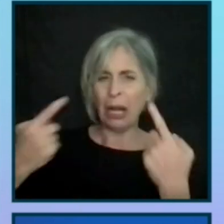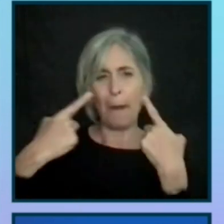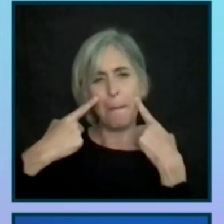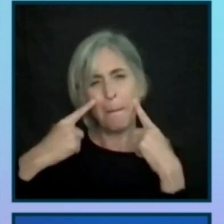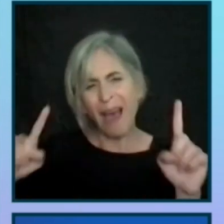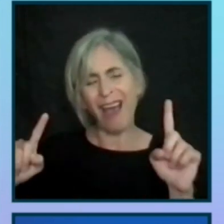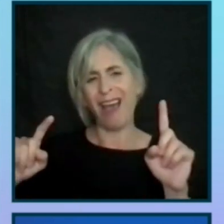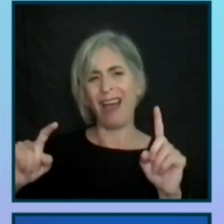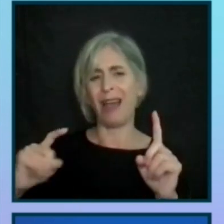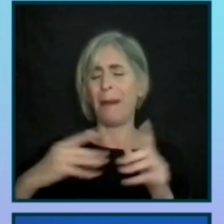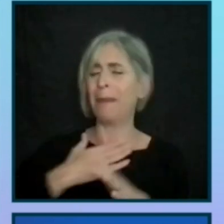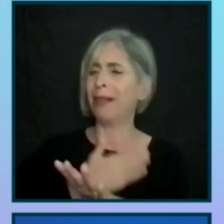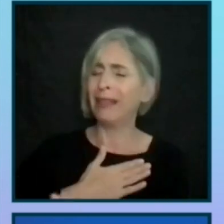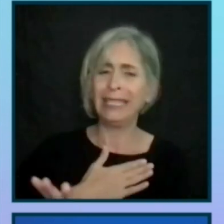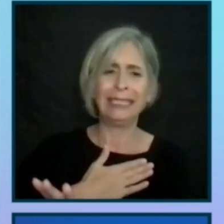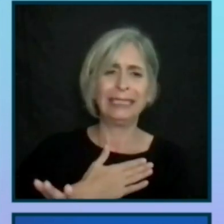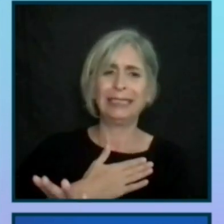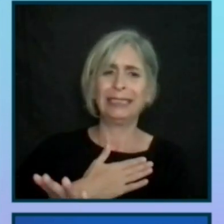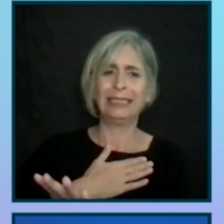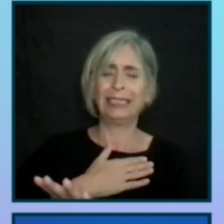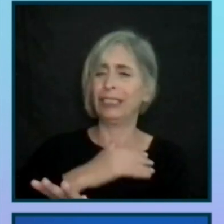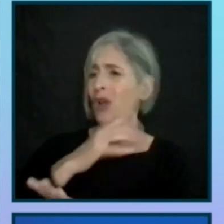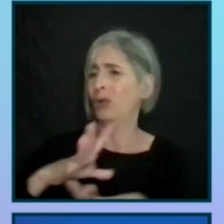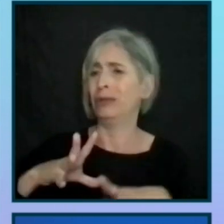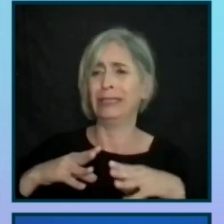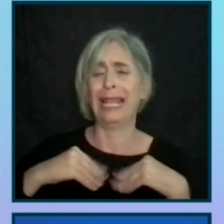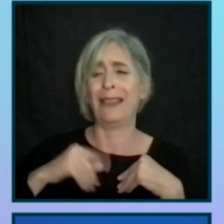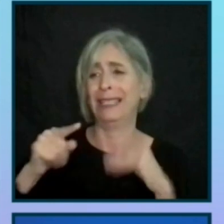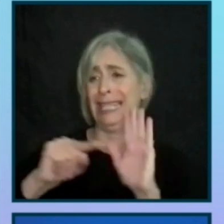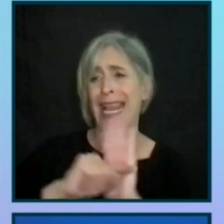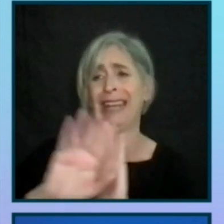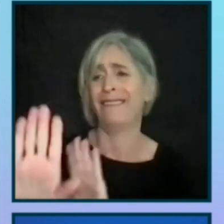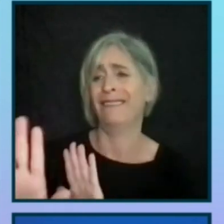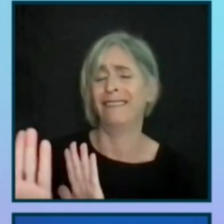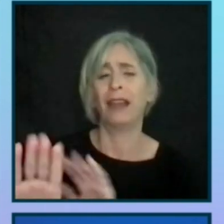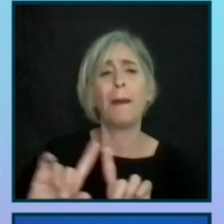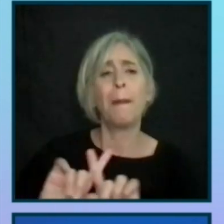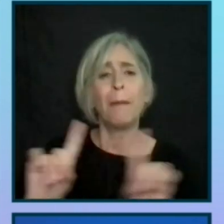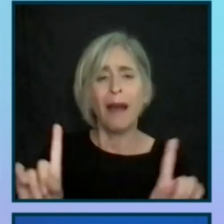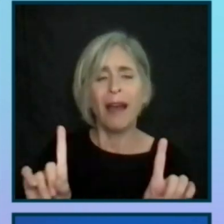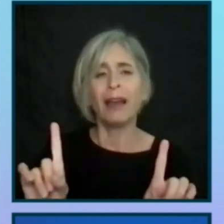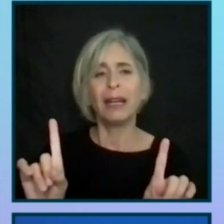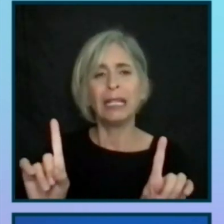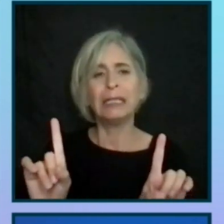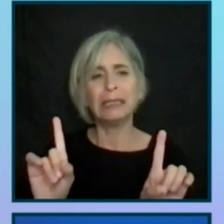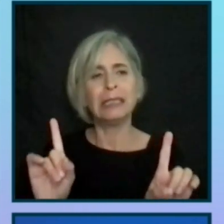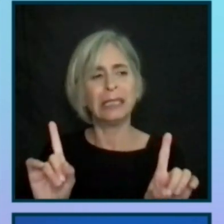please do not take this in a negative way. But in fact, it kind of hurt.